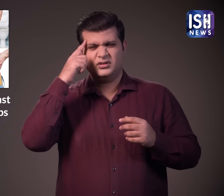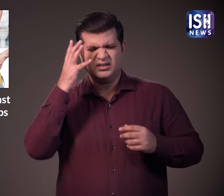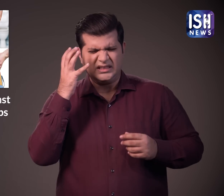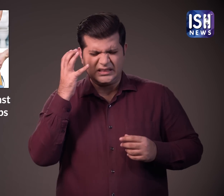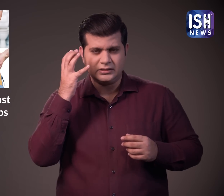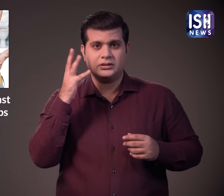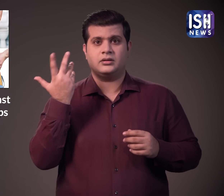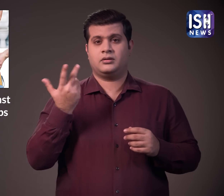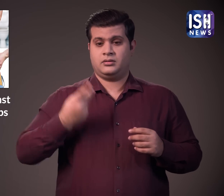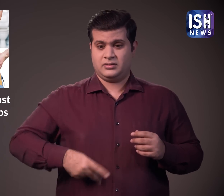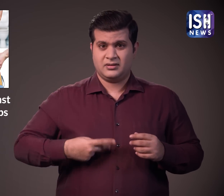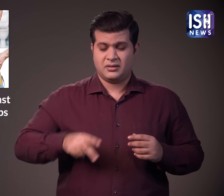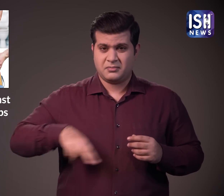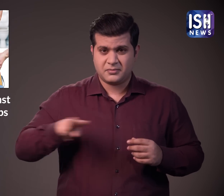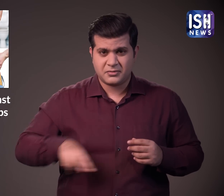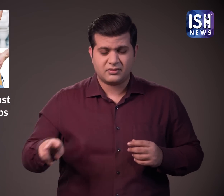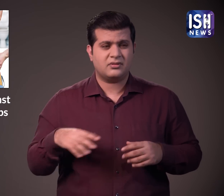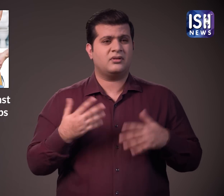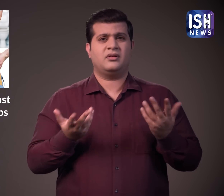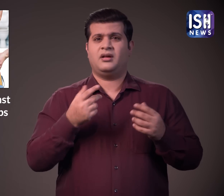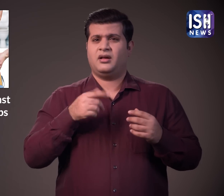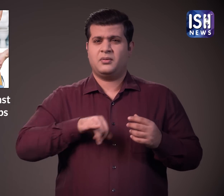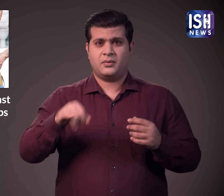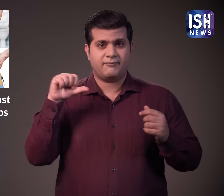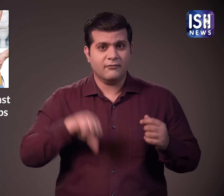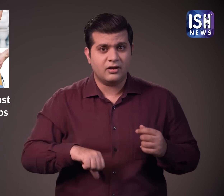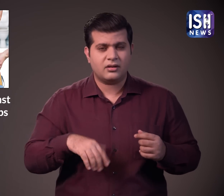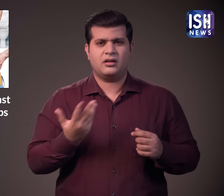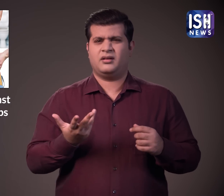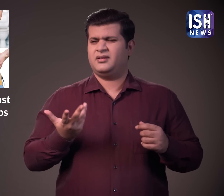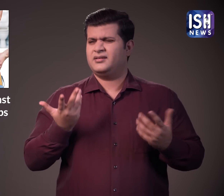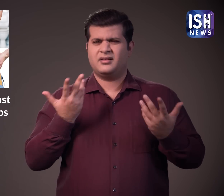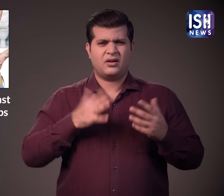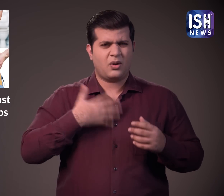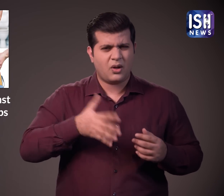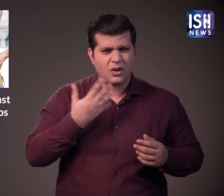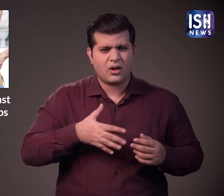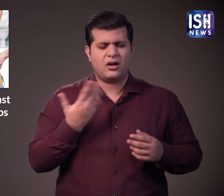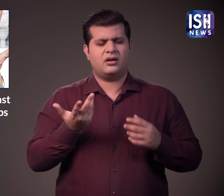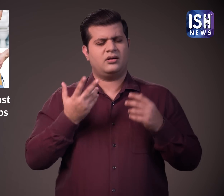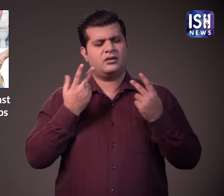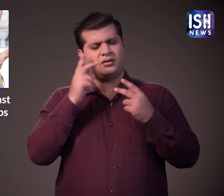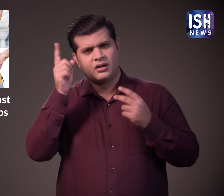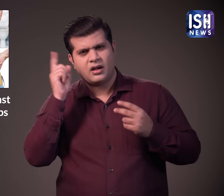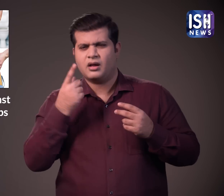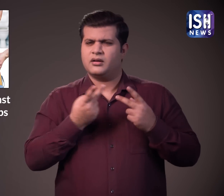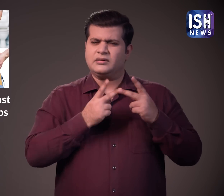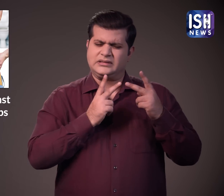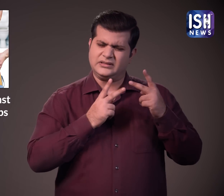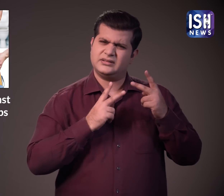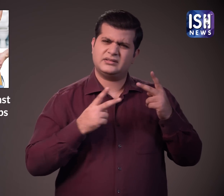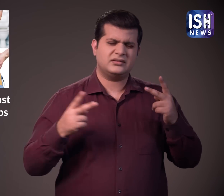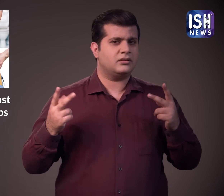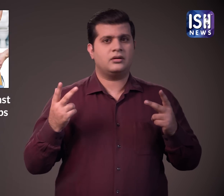headache, diarrhoea, inability to pass urine, vomiting, dizziness,